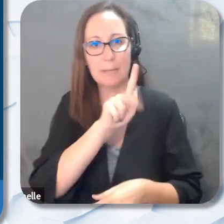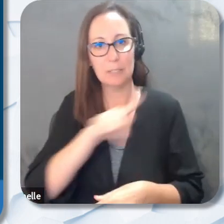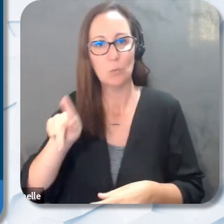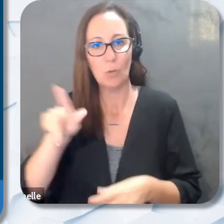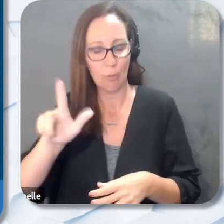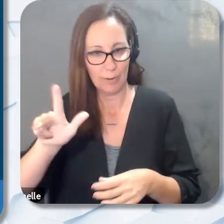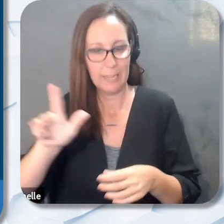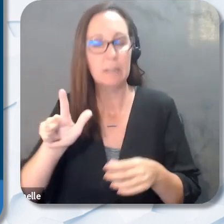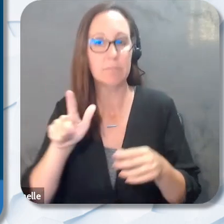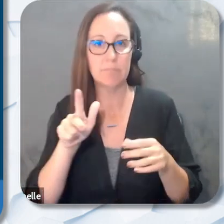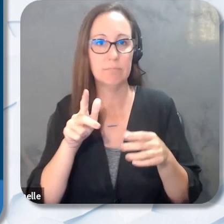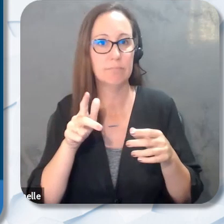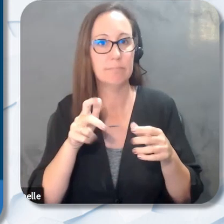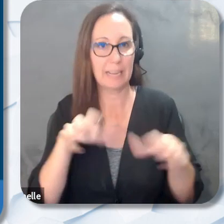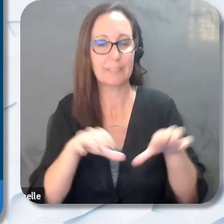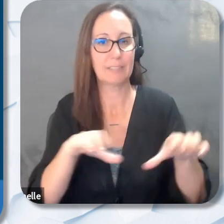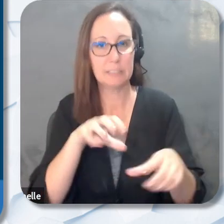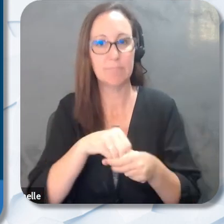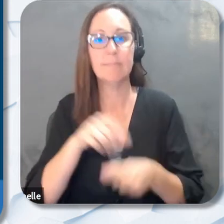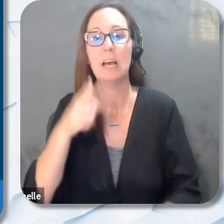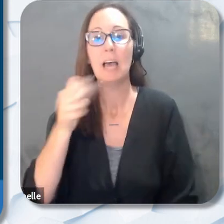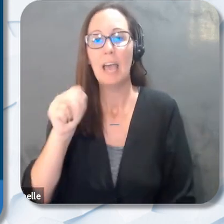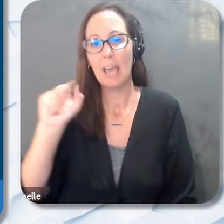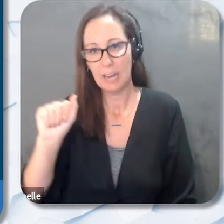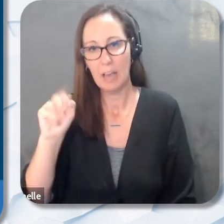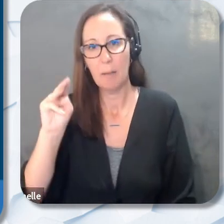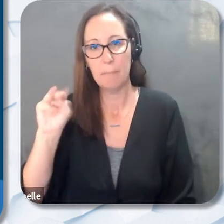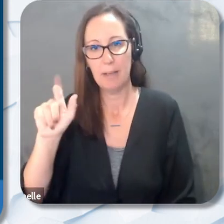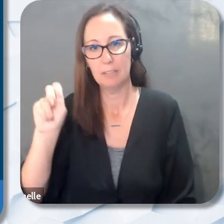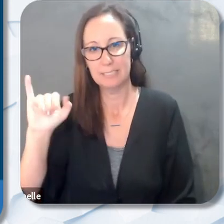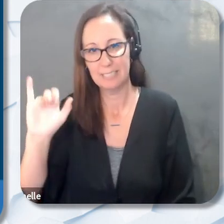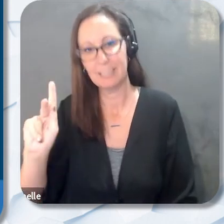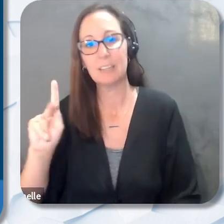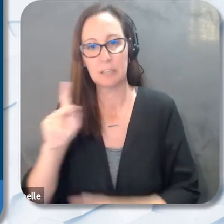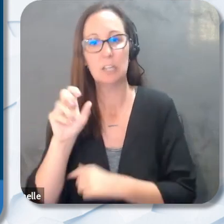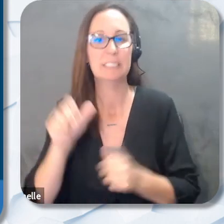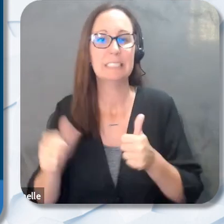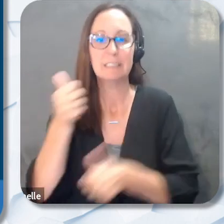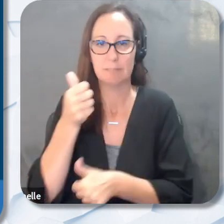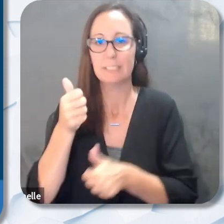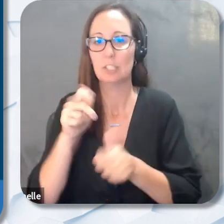Melnick a former elementary educator and senior policy advisor at the learning Policy Institute.